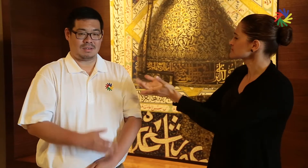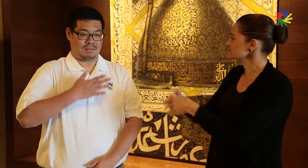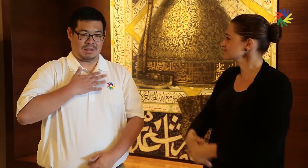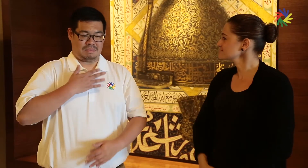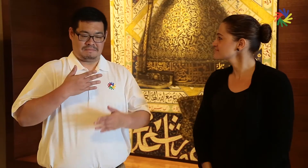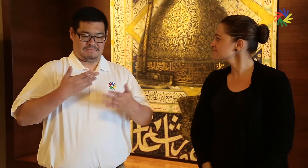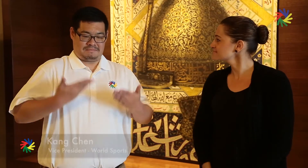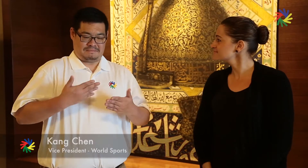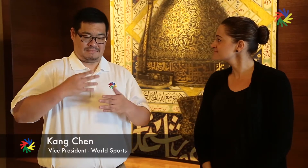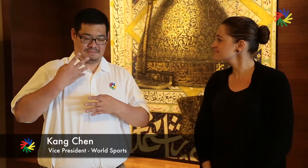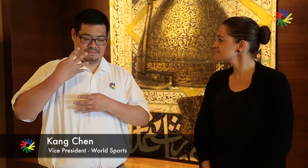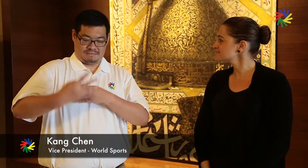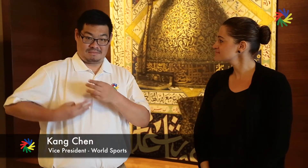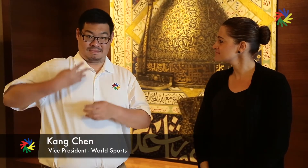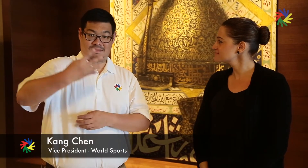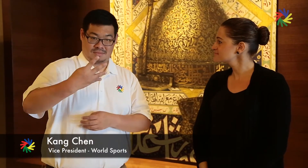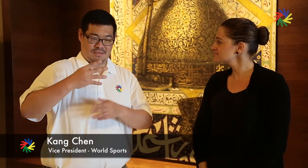Kindly tell me about yourself and your role.